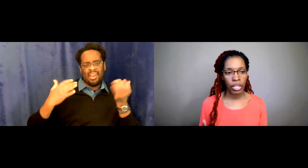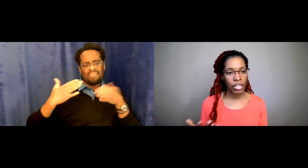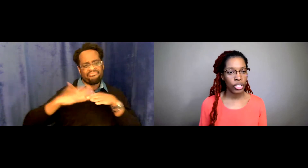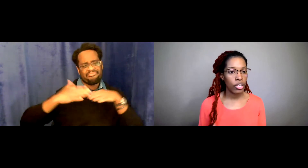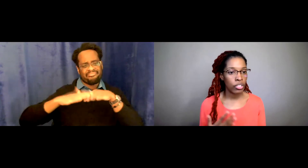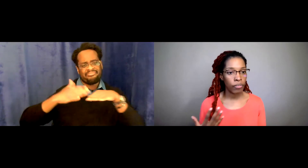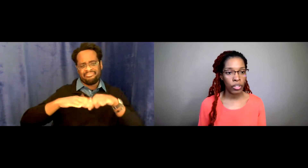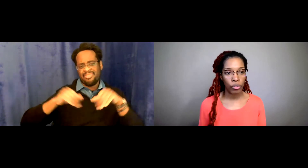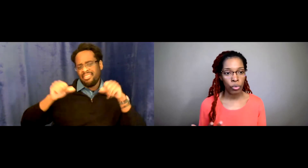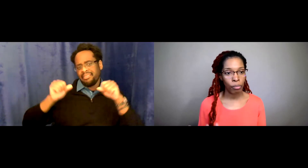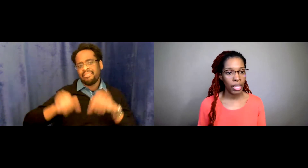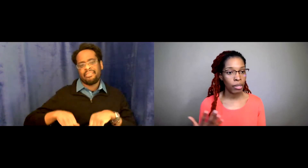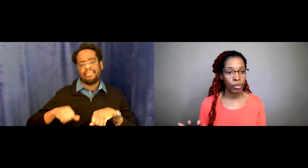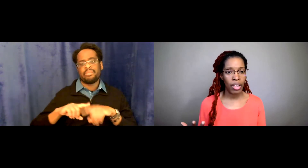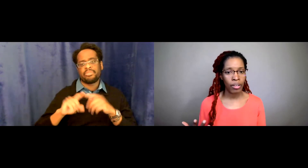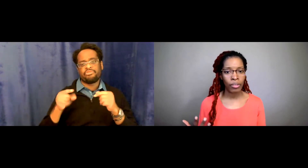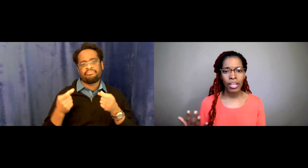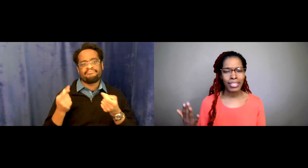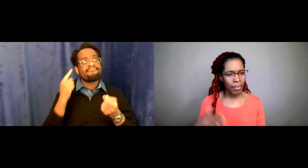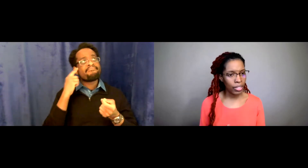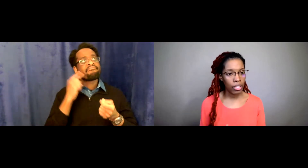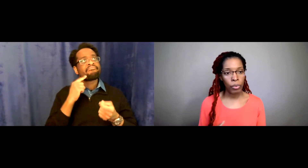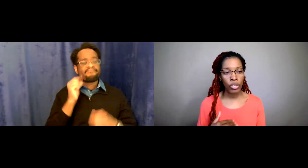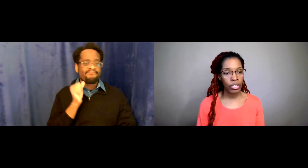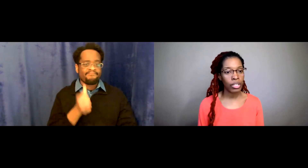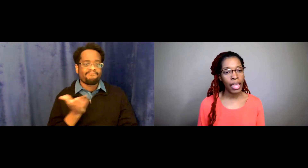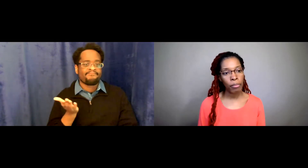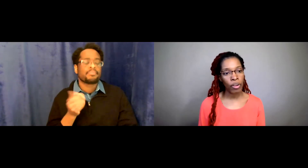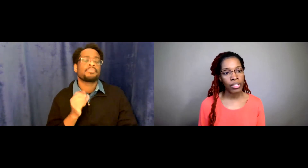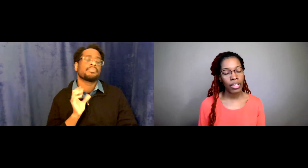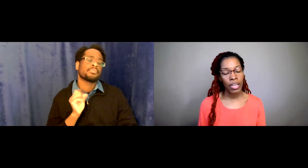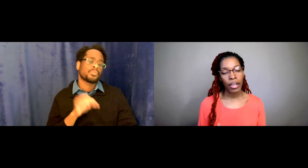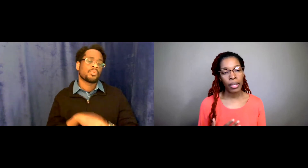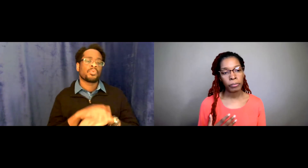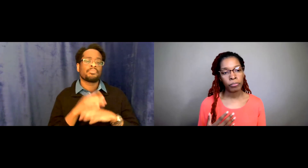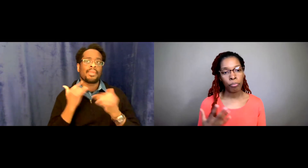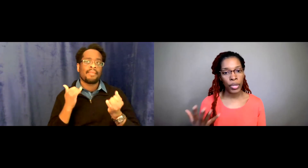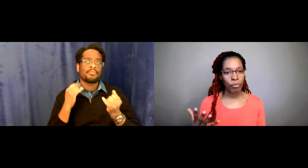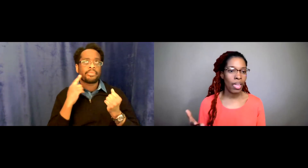and education of those who are black and brown definitely we could collaborate um but we have